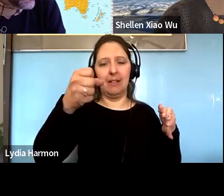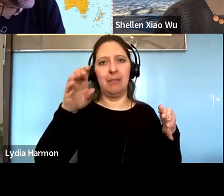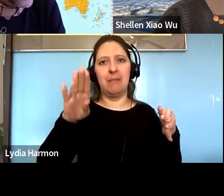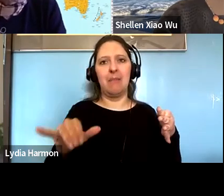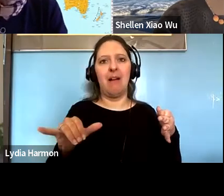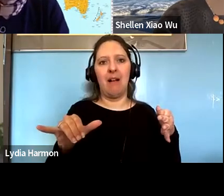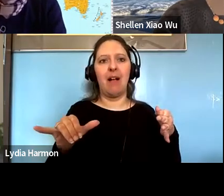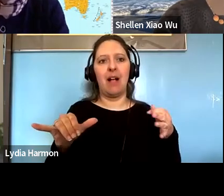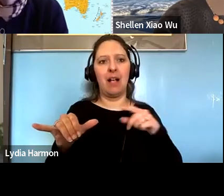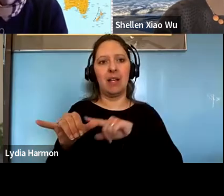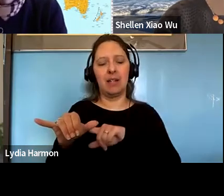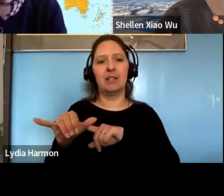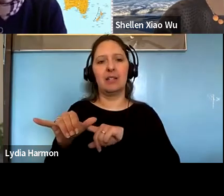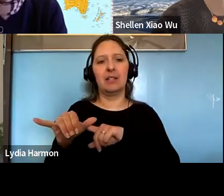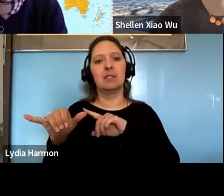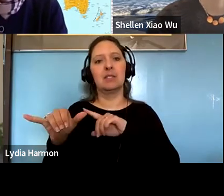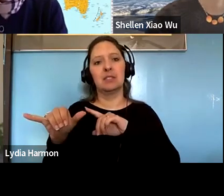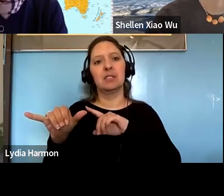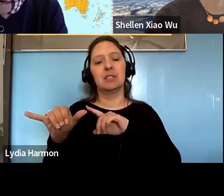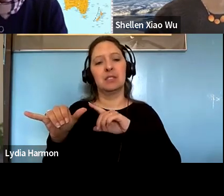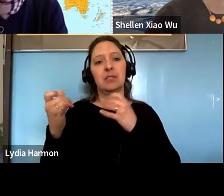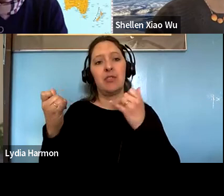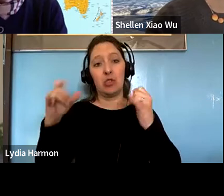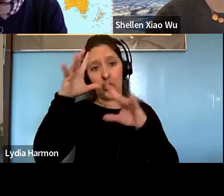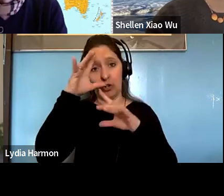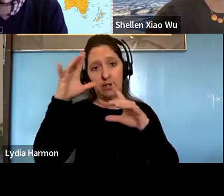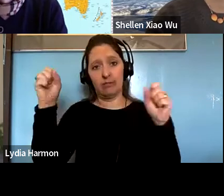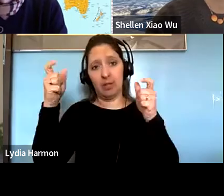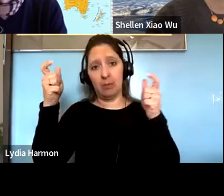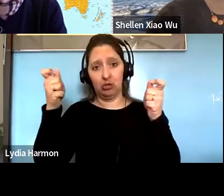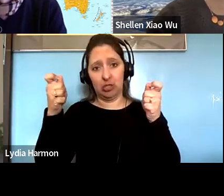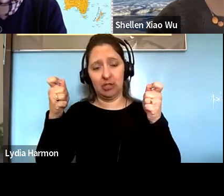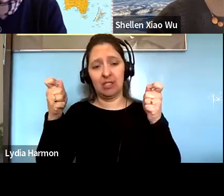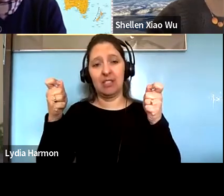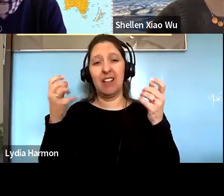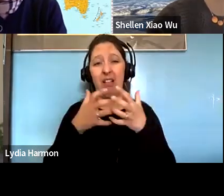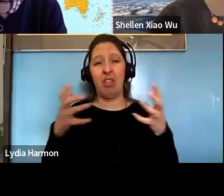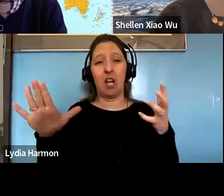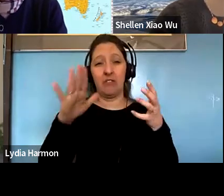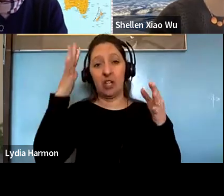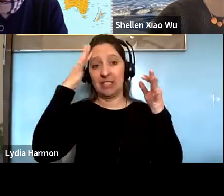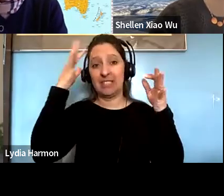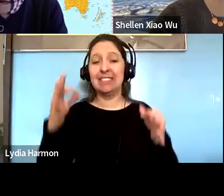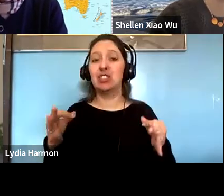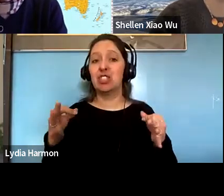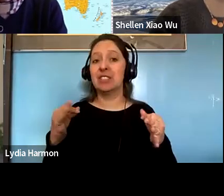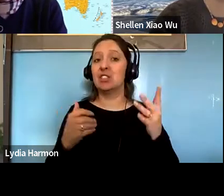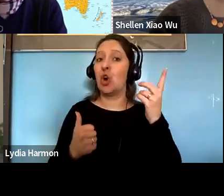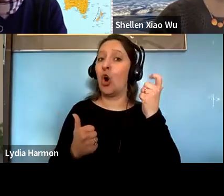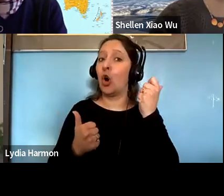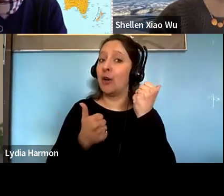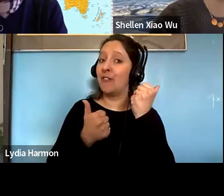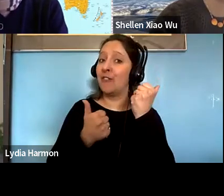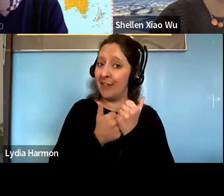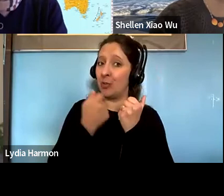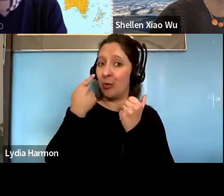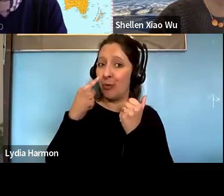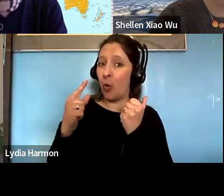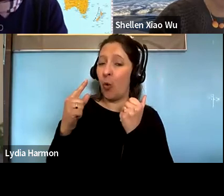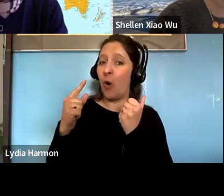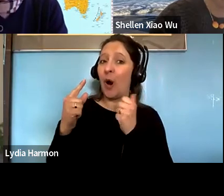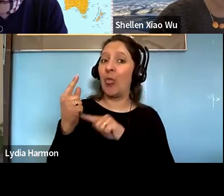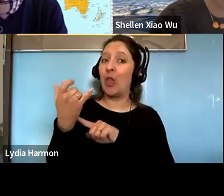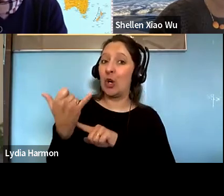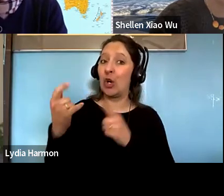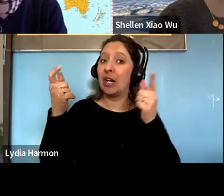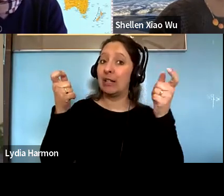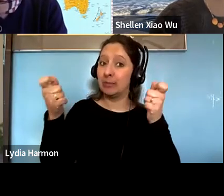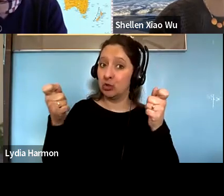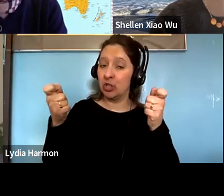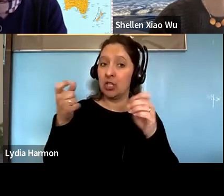Salvador Santino Regilme: The desert administration and a lot of their decisions can be are favorable to the incumbent government progress in the Aquino administration which is deemed as pro human rights.